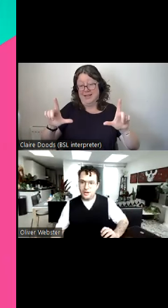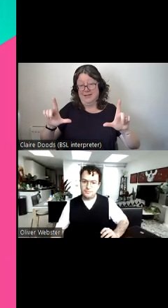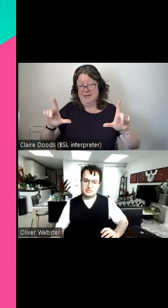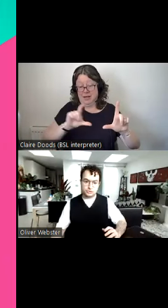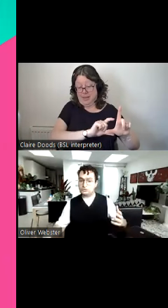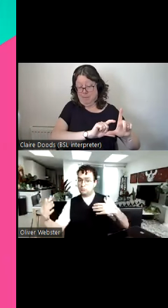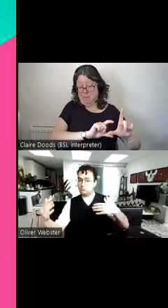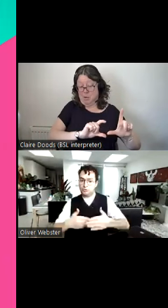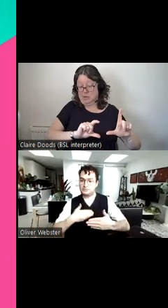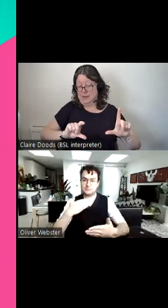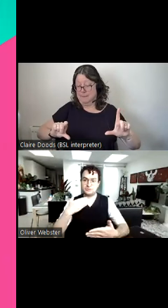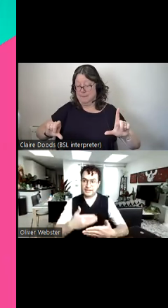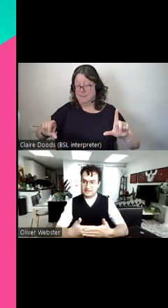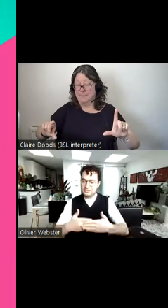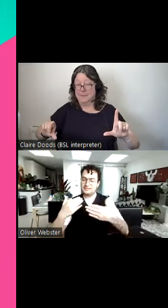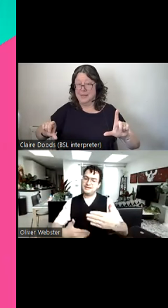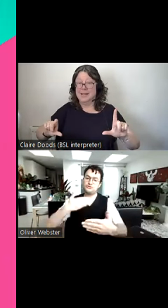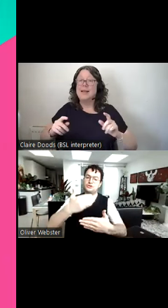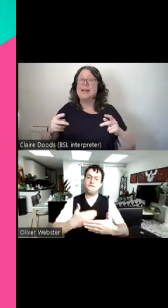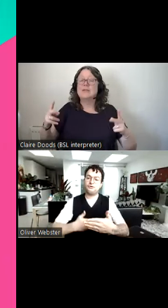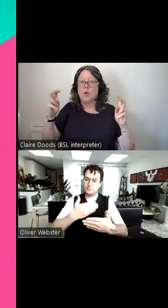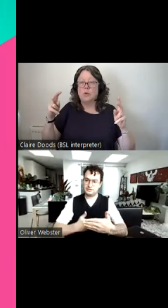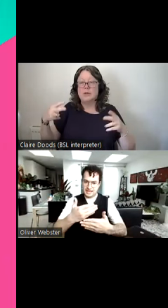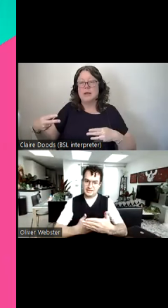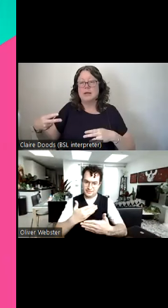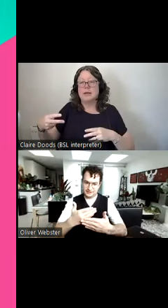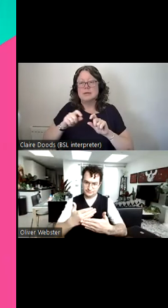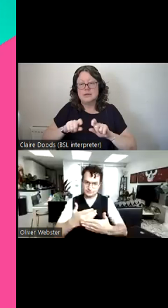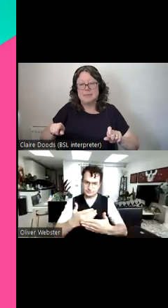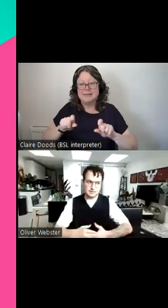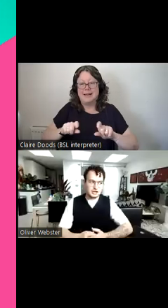so that when you put the subtitles in, they don't cover up anything.